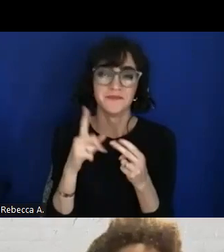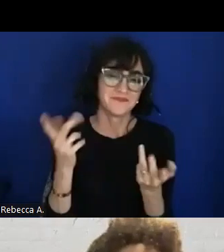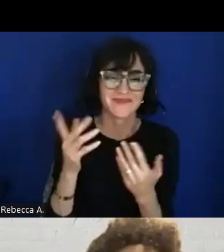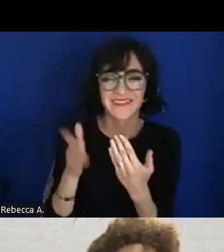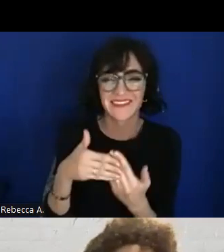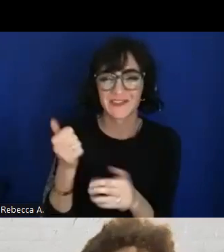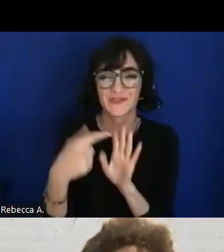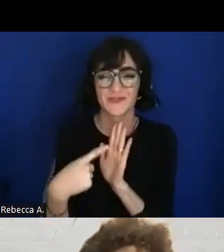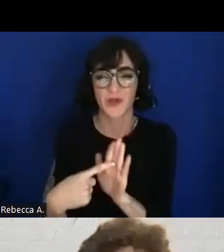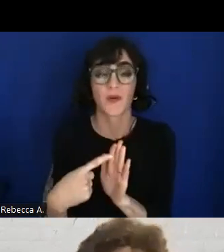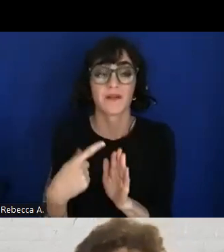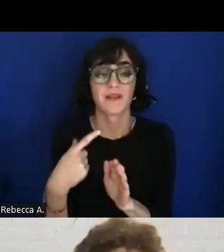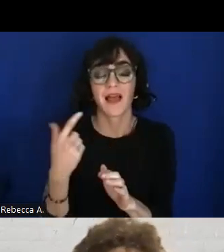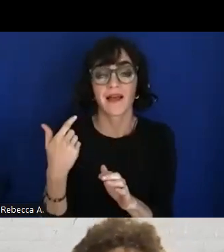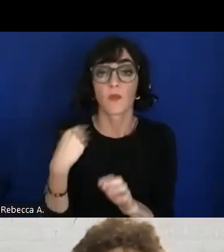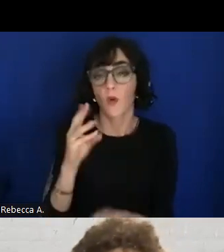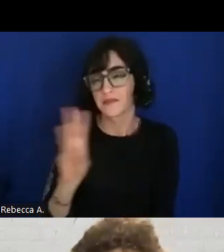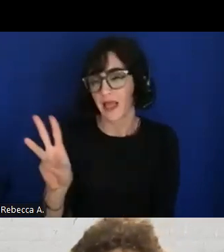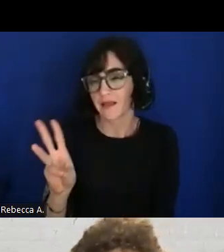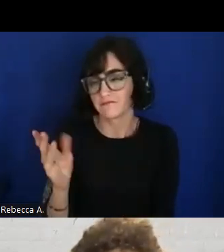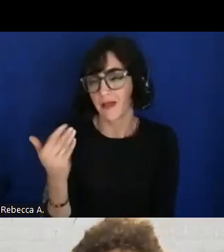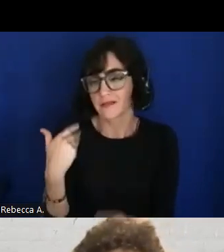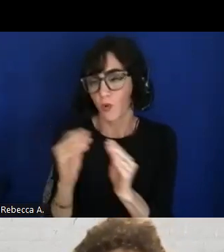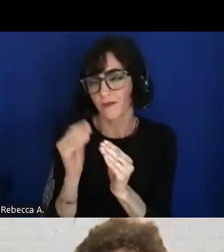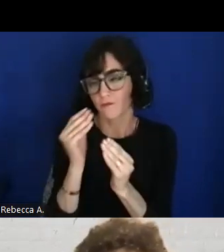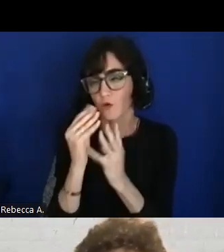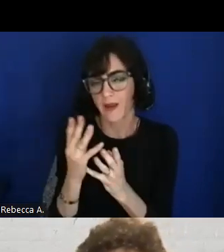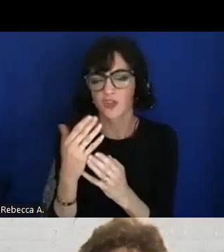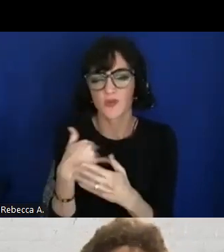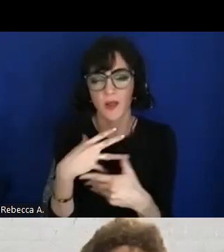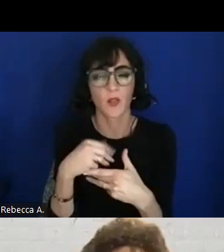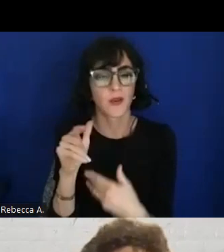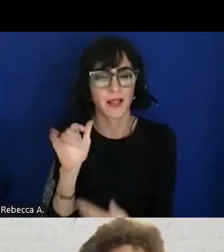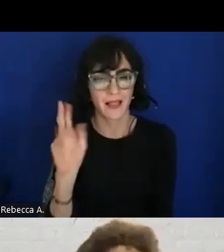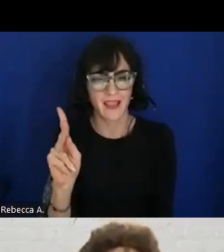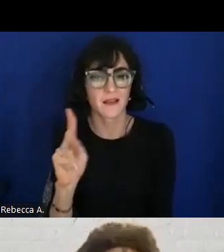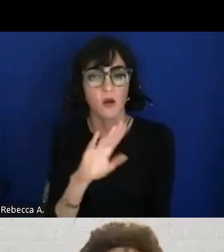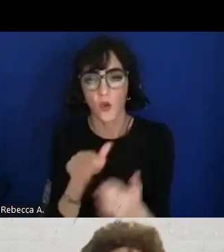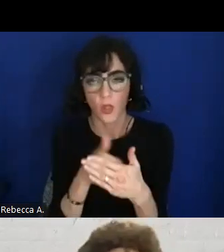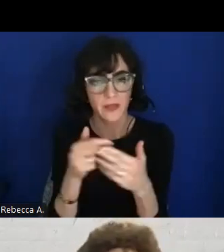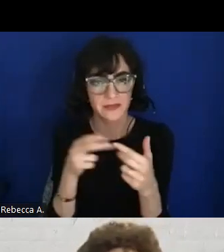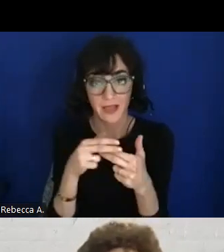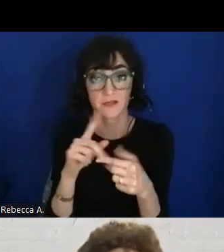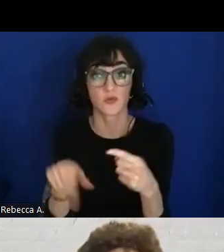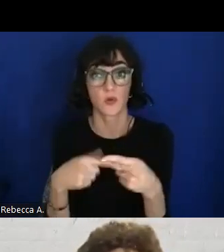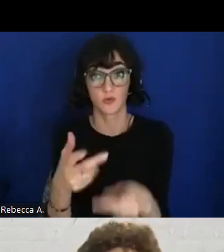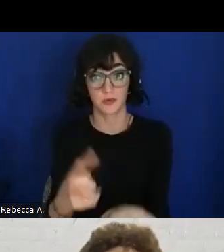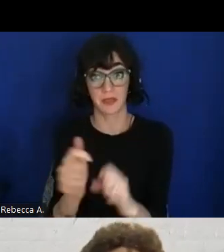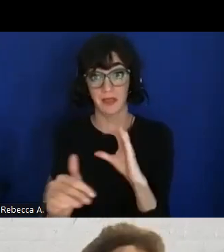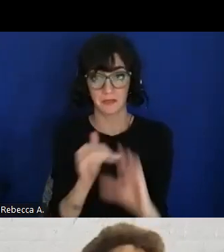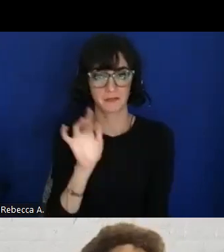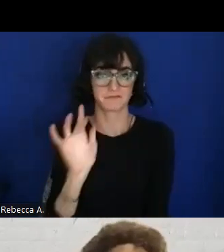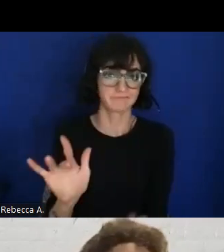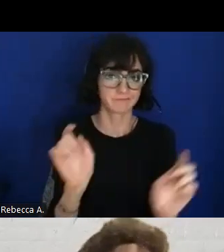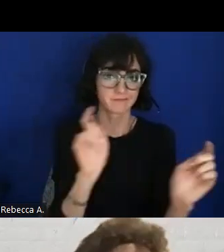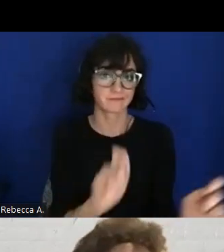I could put the links in on all of these slides so that you can directly um go to that particular